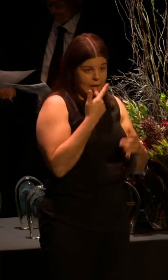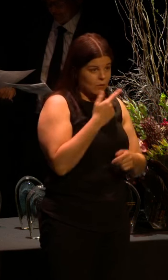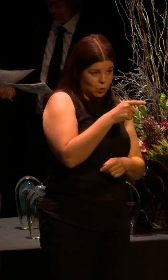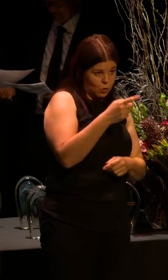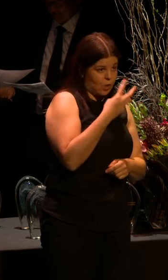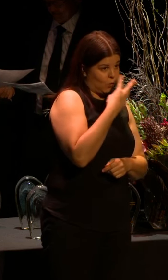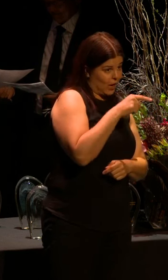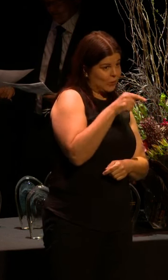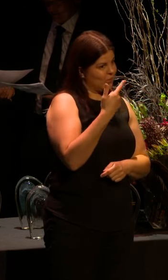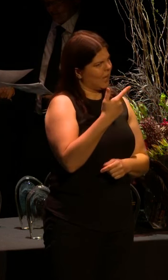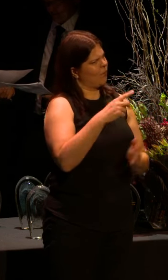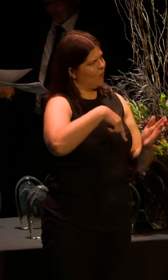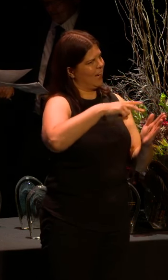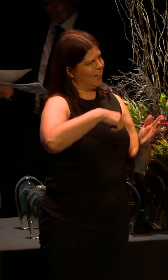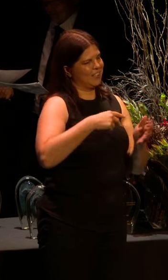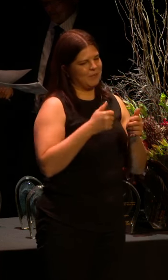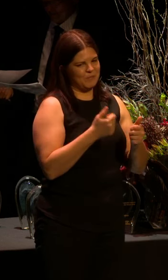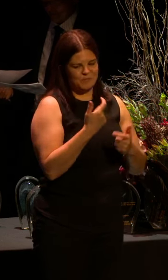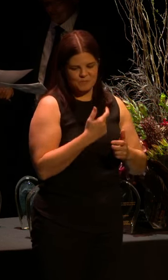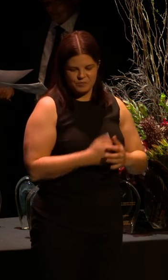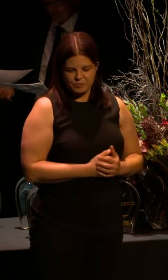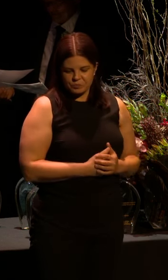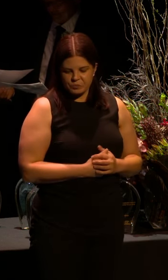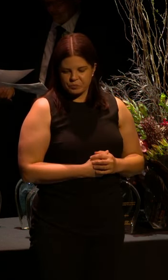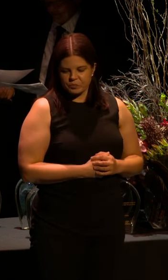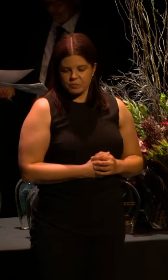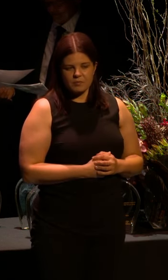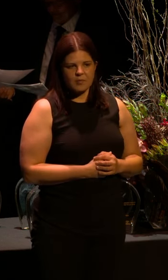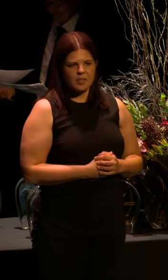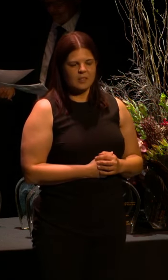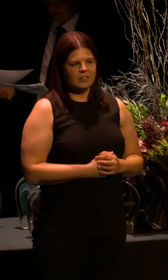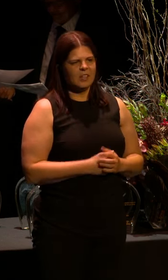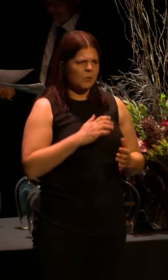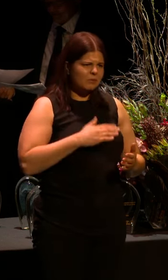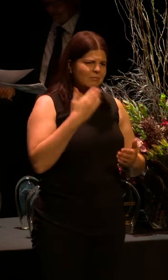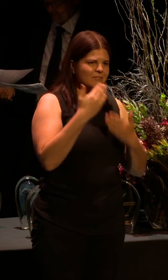I have a lot of thankyous to make. This is going to sound like the Oscars, but without the glamour.